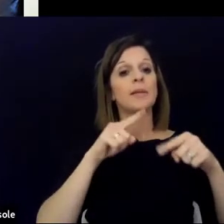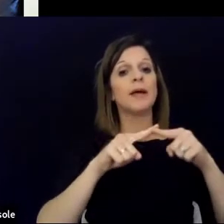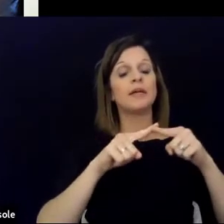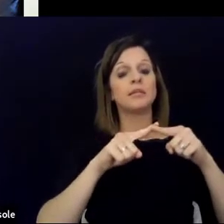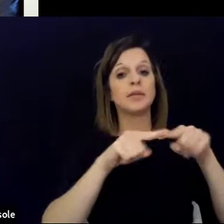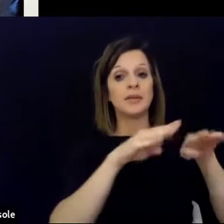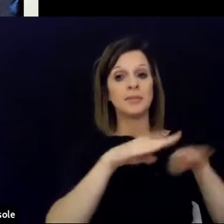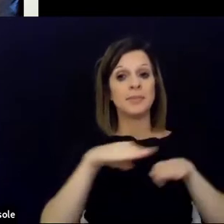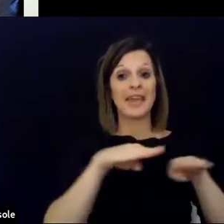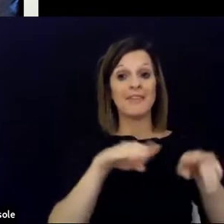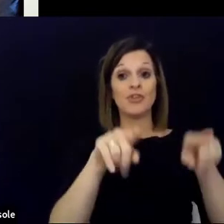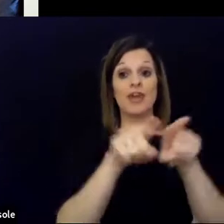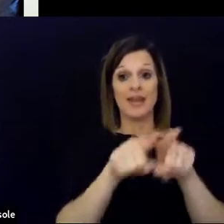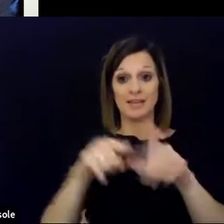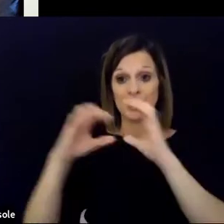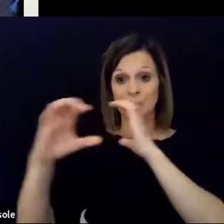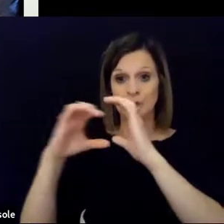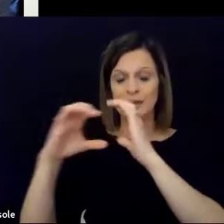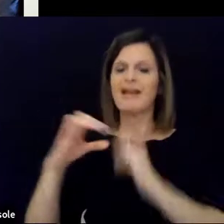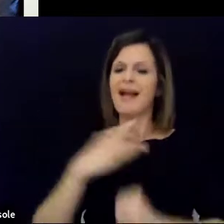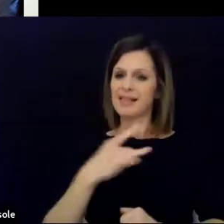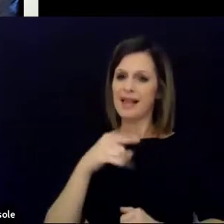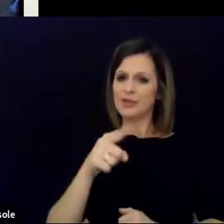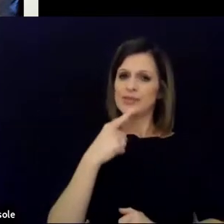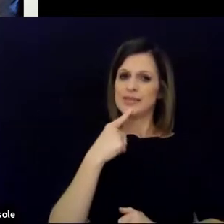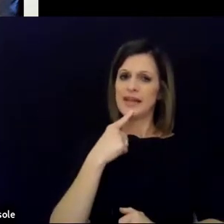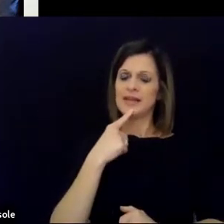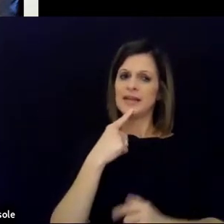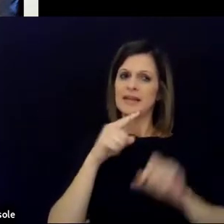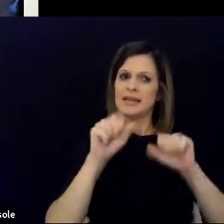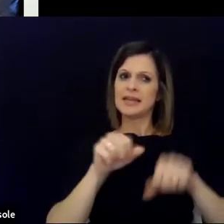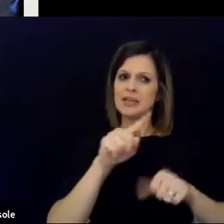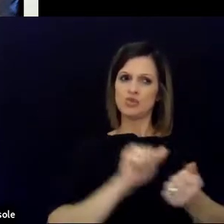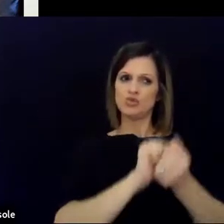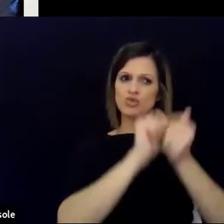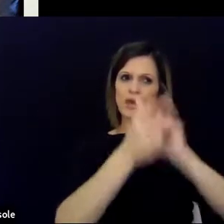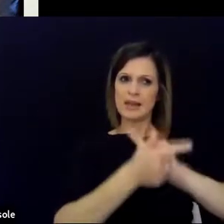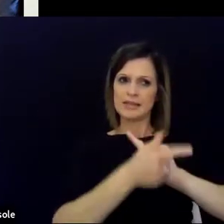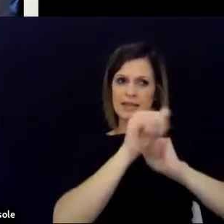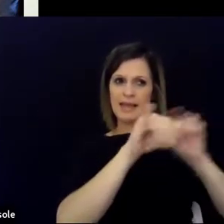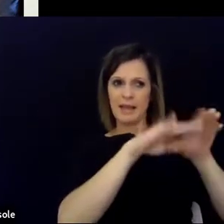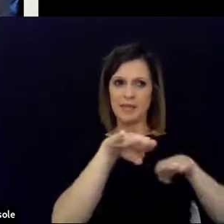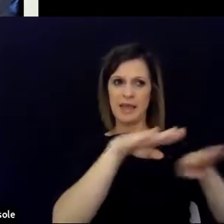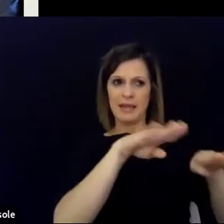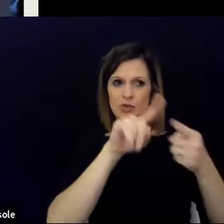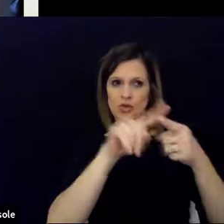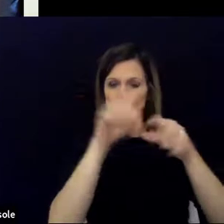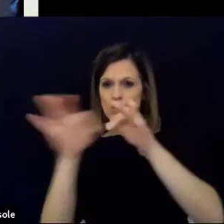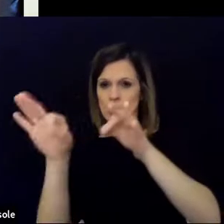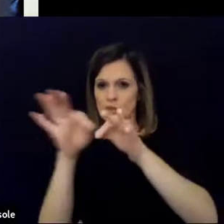And I like that you say, can you put that into what the words may be? Because I think back to a time when I was working